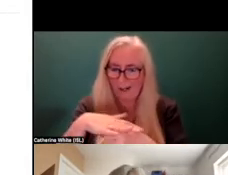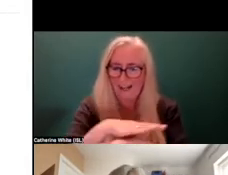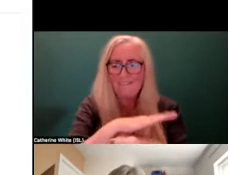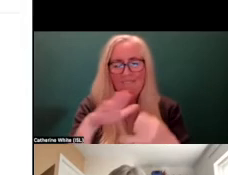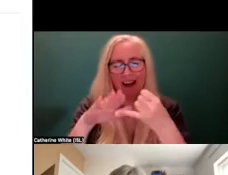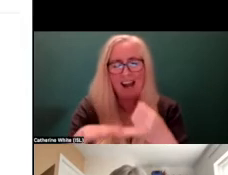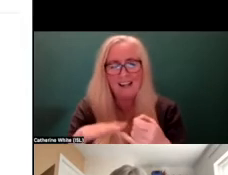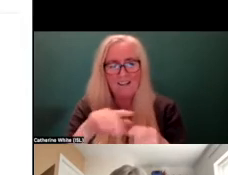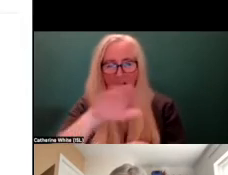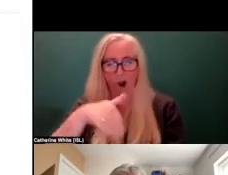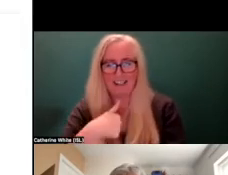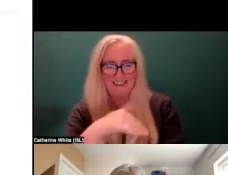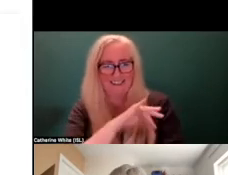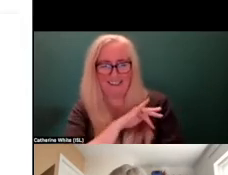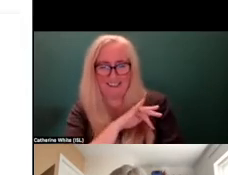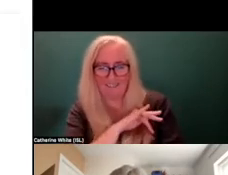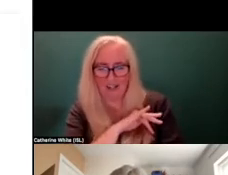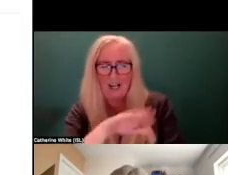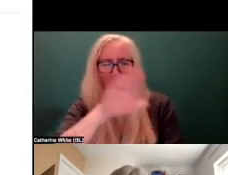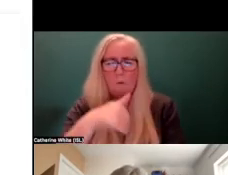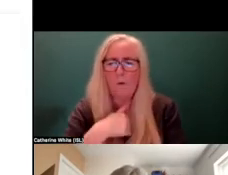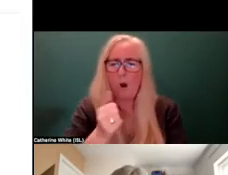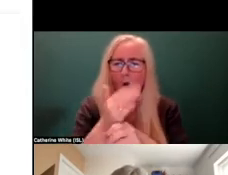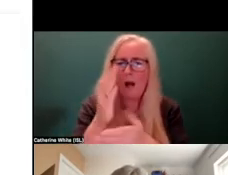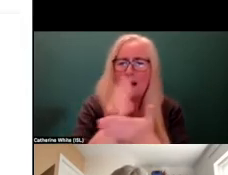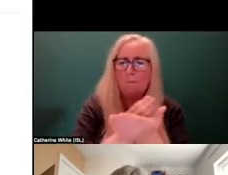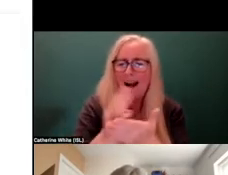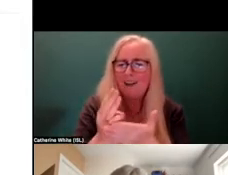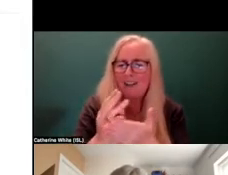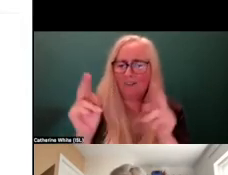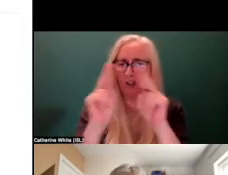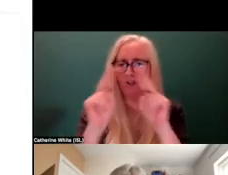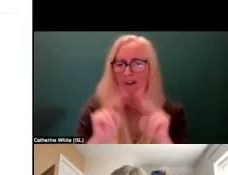And then I think, finally, within ourselves, I suppose we're all part of universal